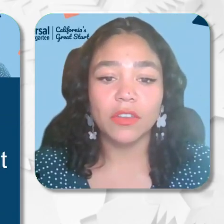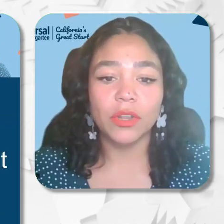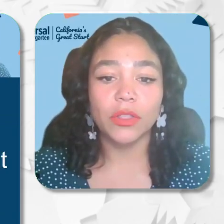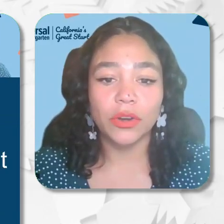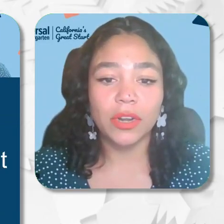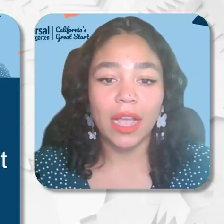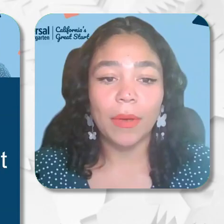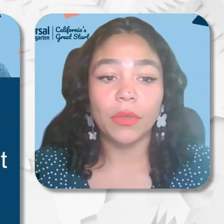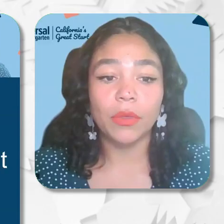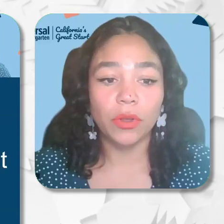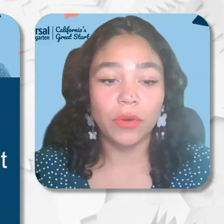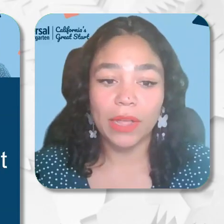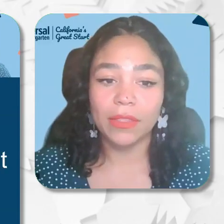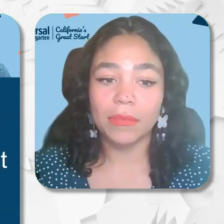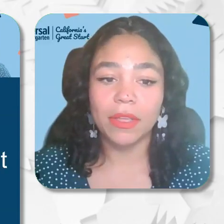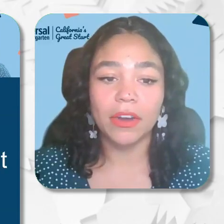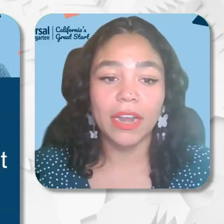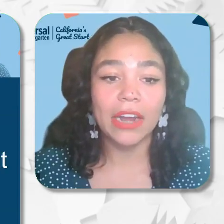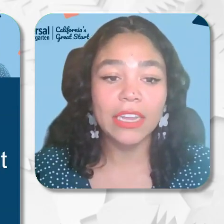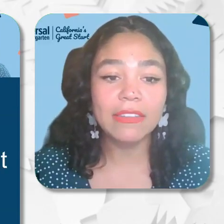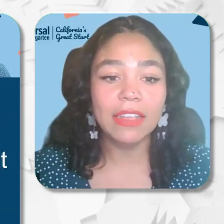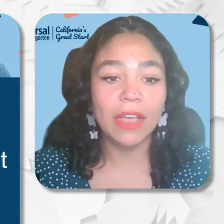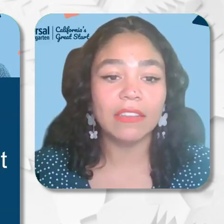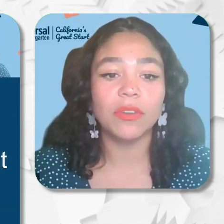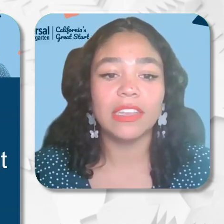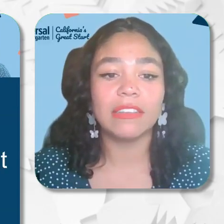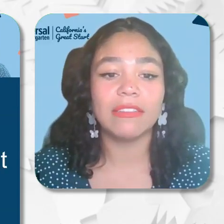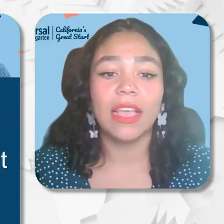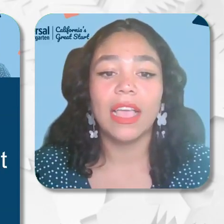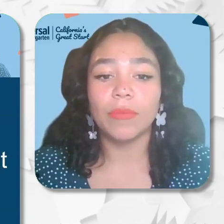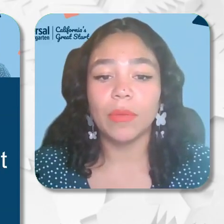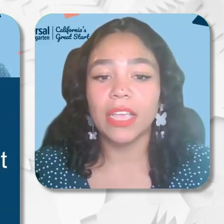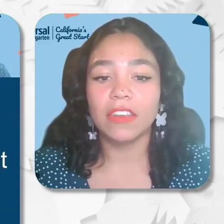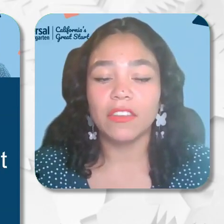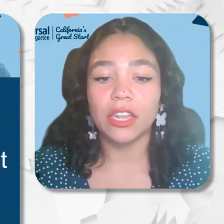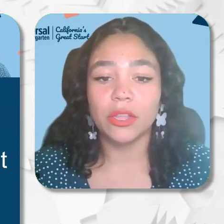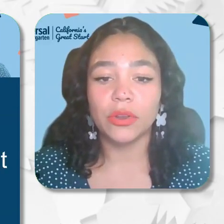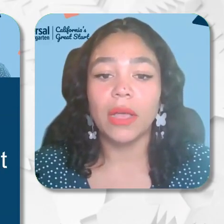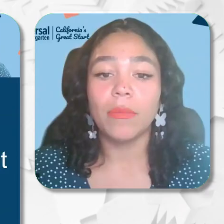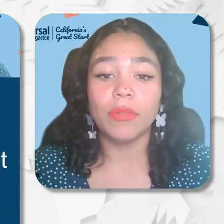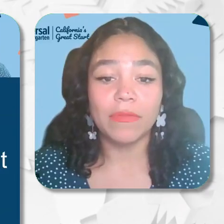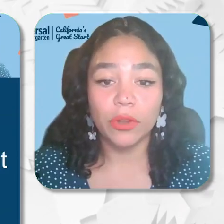children learn about the world around them. Her areas of expertise and publication include playful